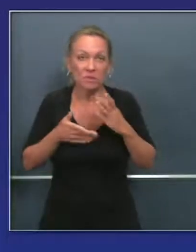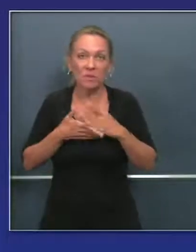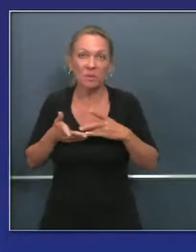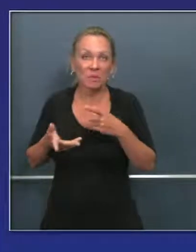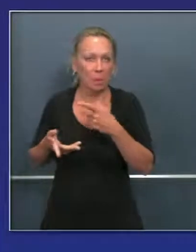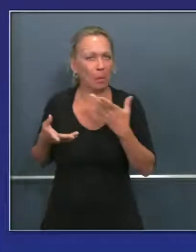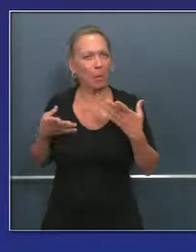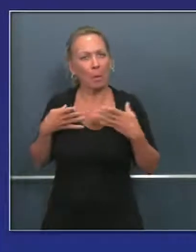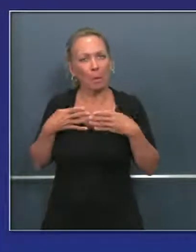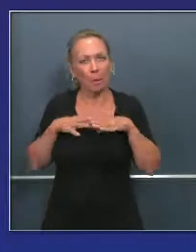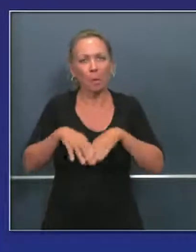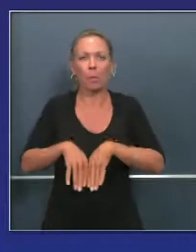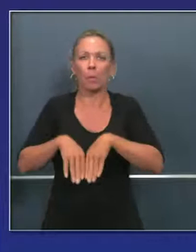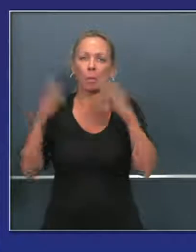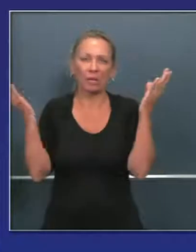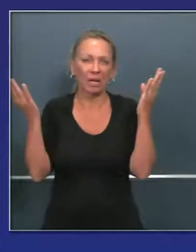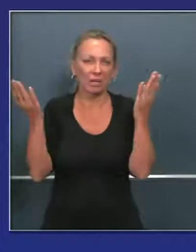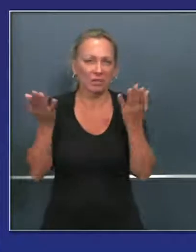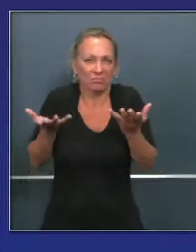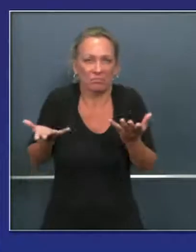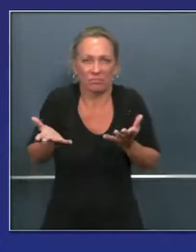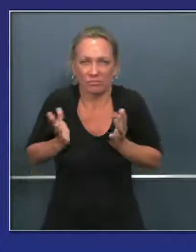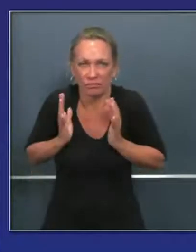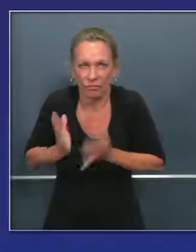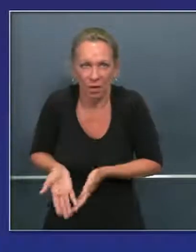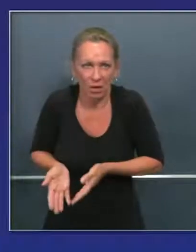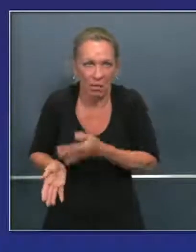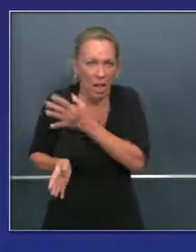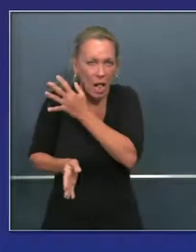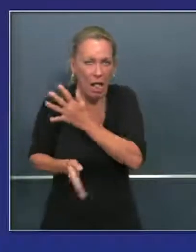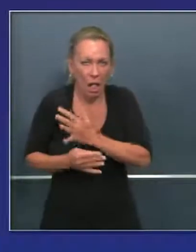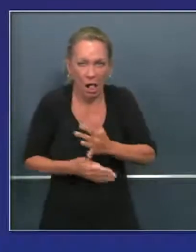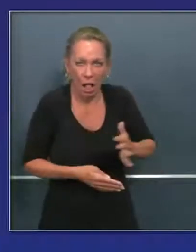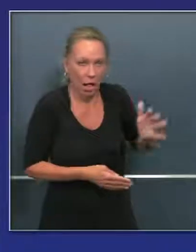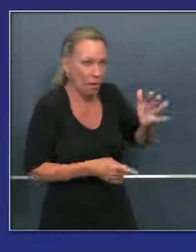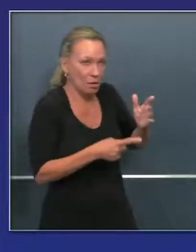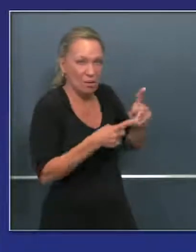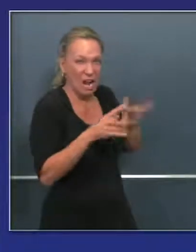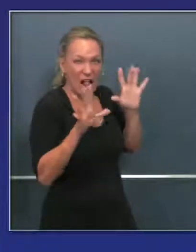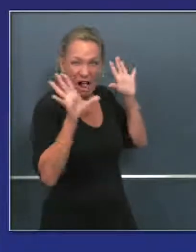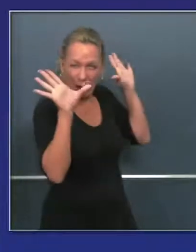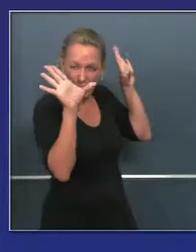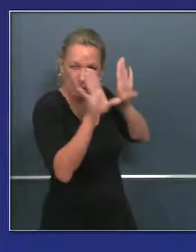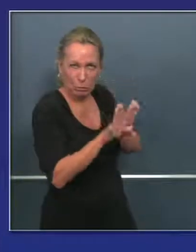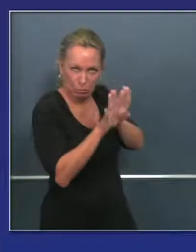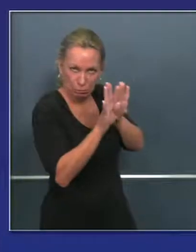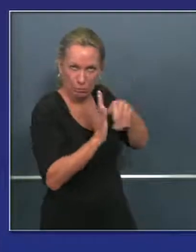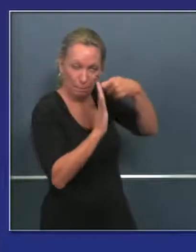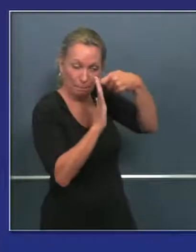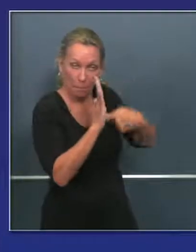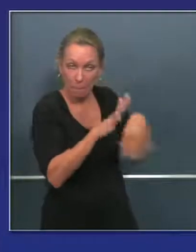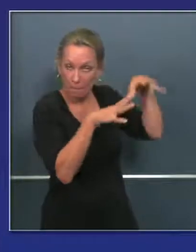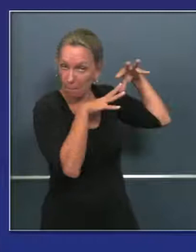certain counties may may be primarily because of spread that exists for example in a state prison